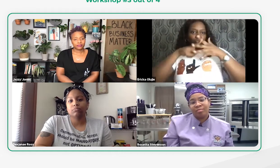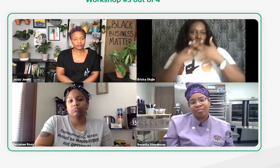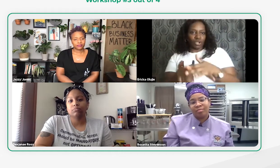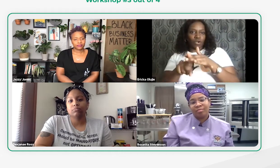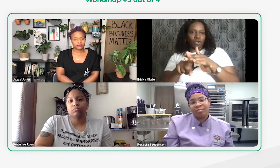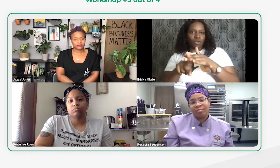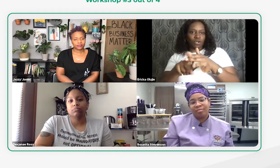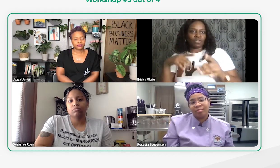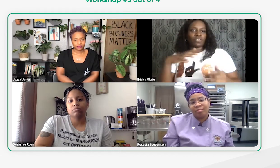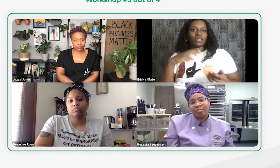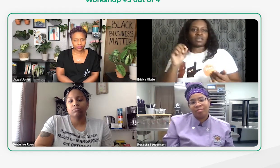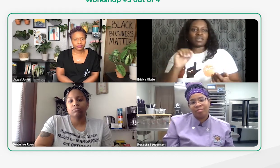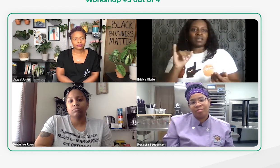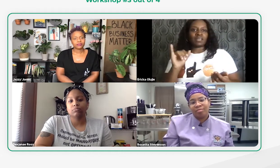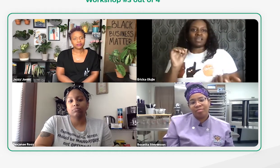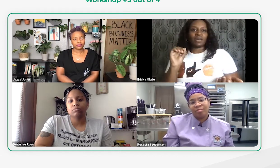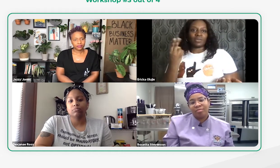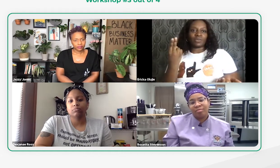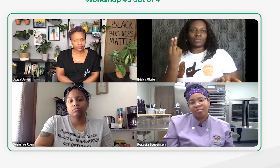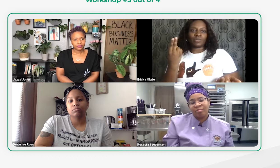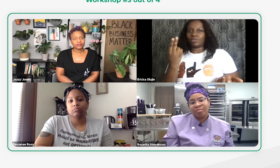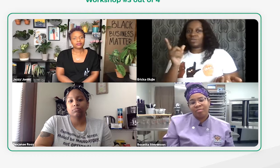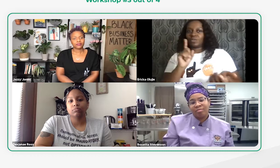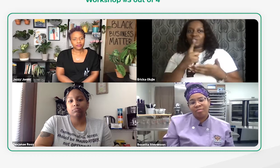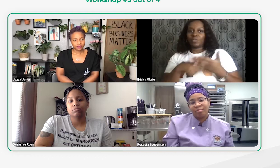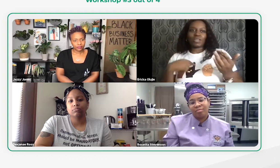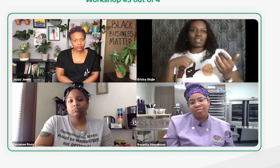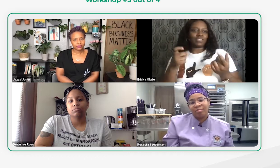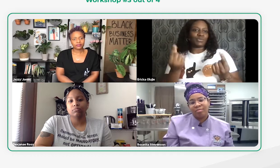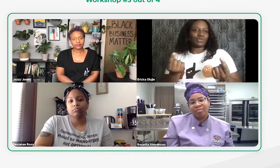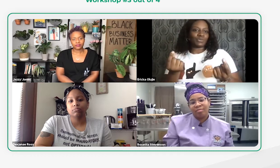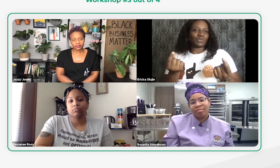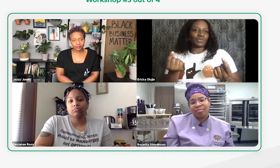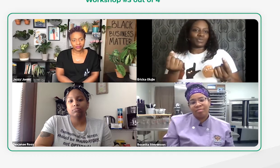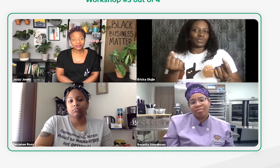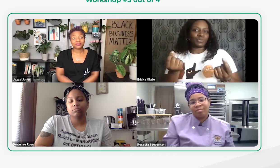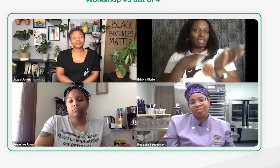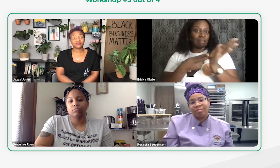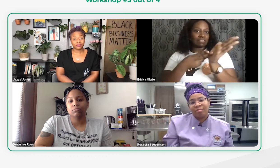That's where the pandemic truly started., you know, I said, oh, now what do I do?